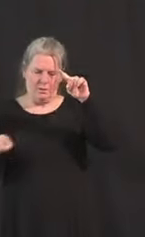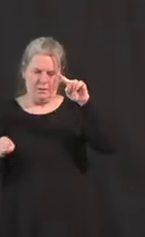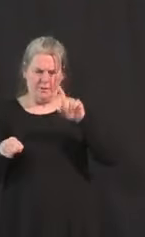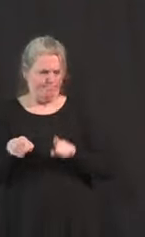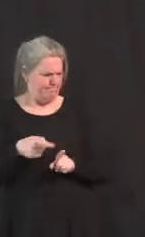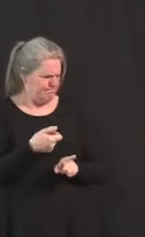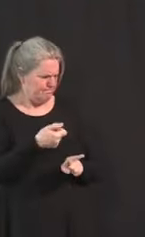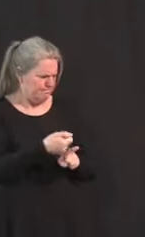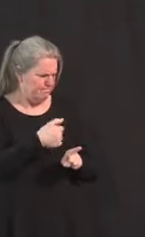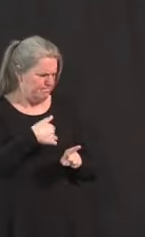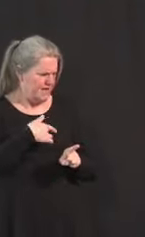SO MY -- YEAH, MY -- [ Speaking in French,